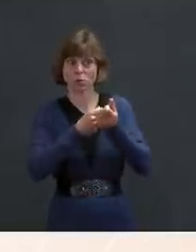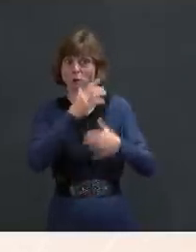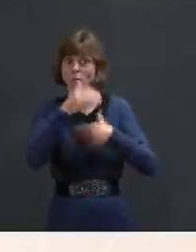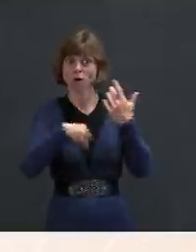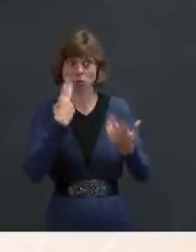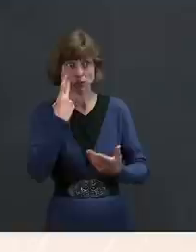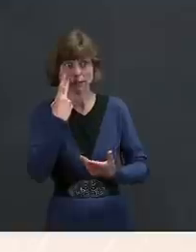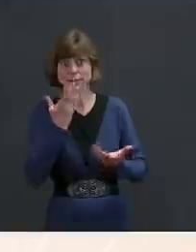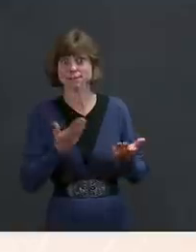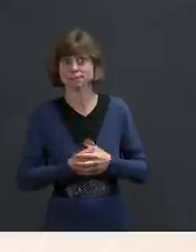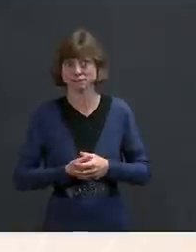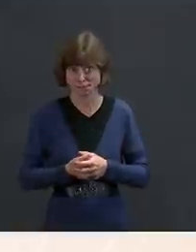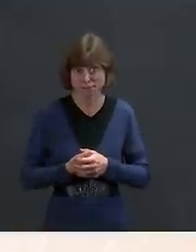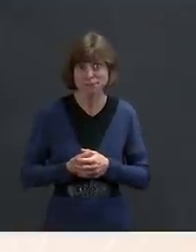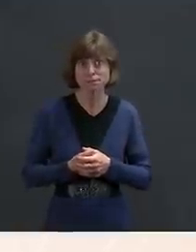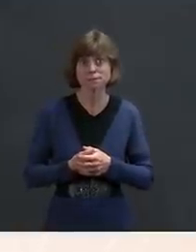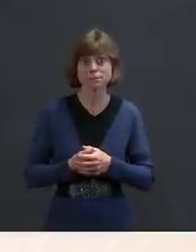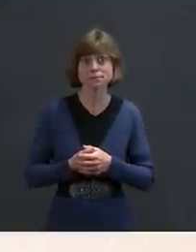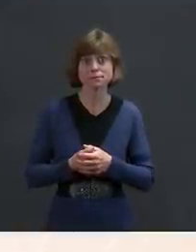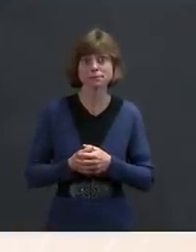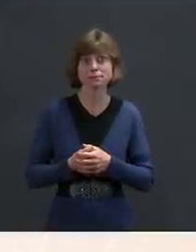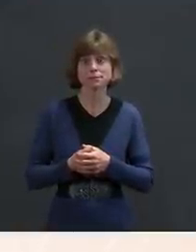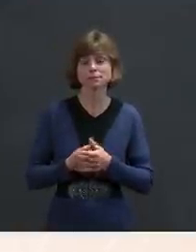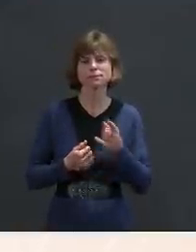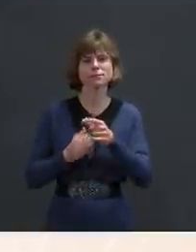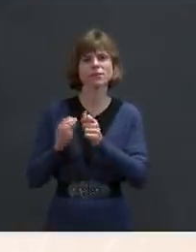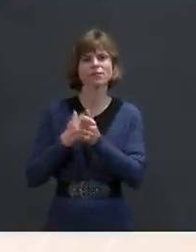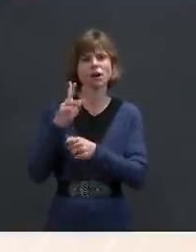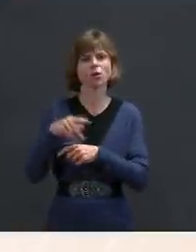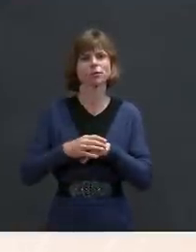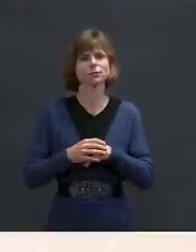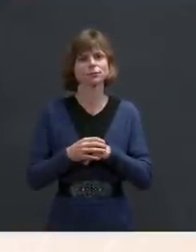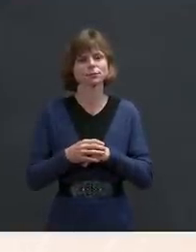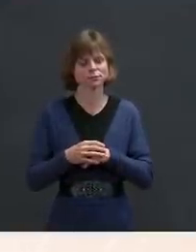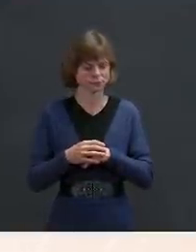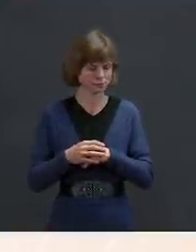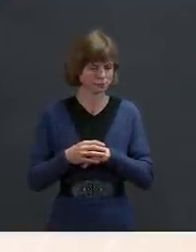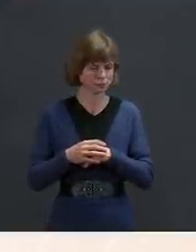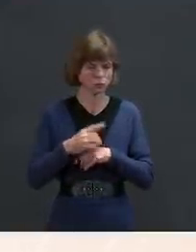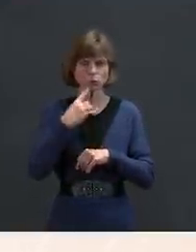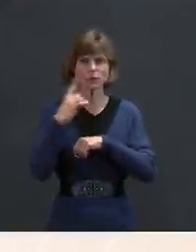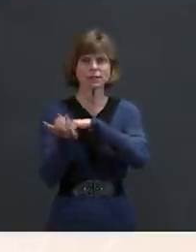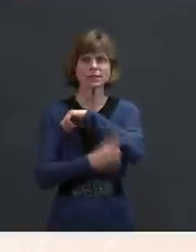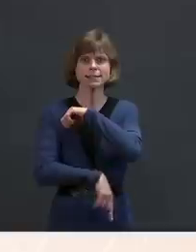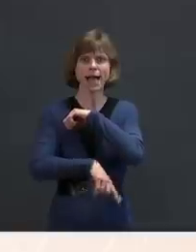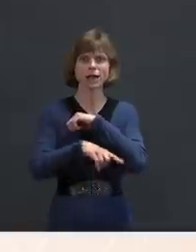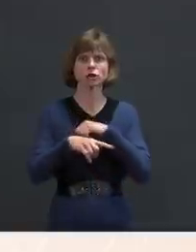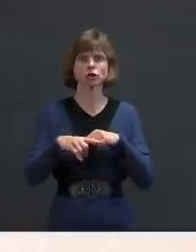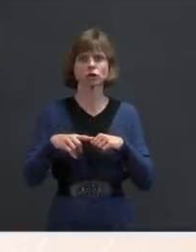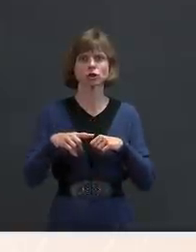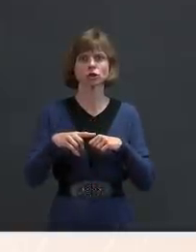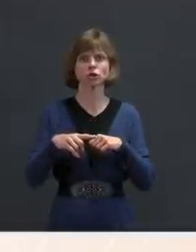Go ahead. The Press: Just to follow up -- you reserve the right to sanction the Crown Prince in the future if deemed necessary, right?